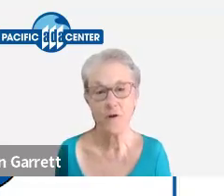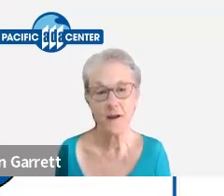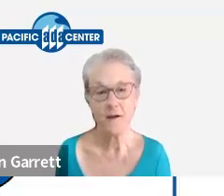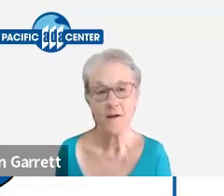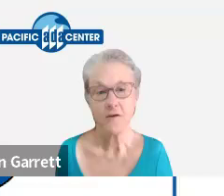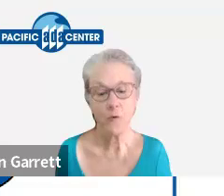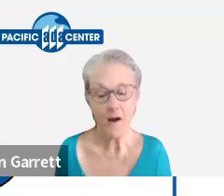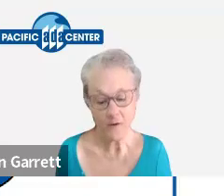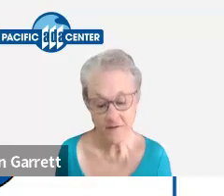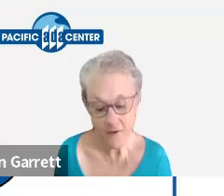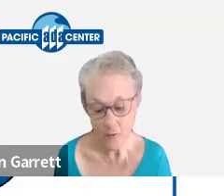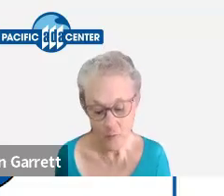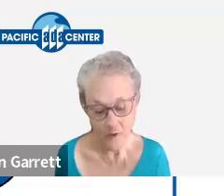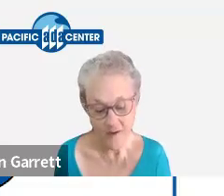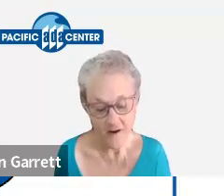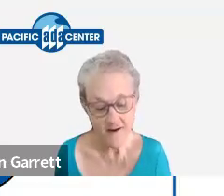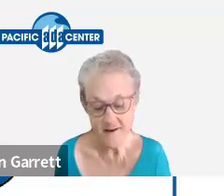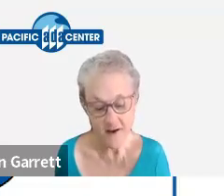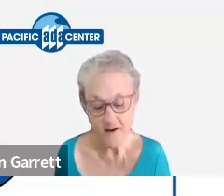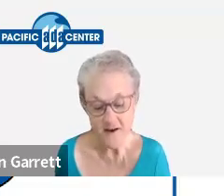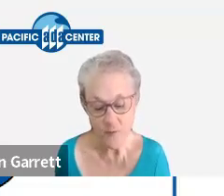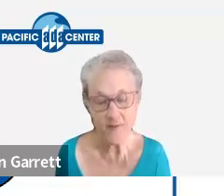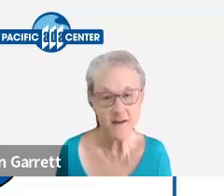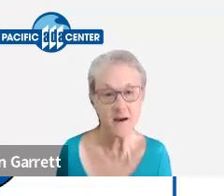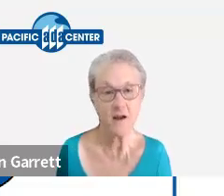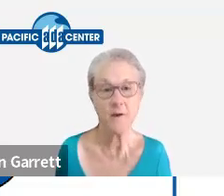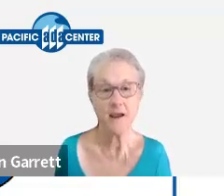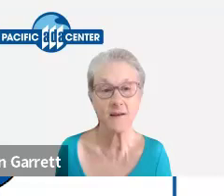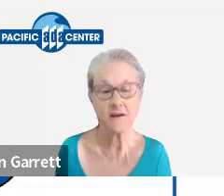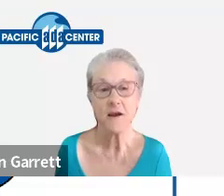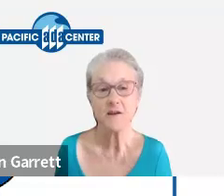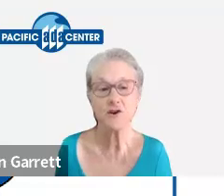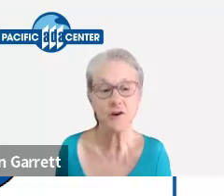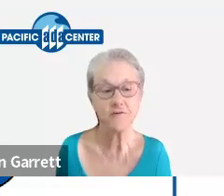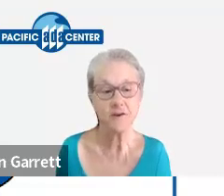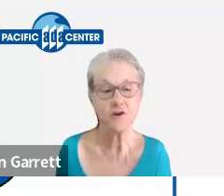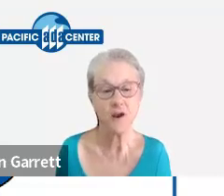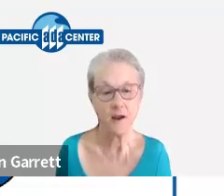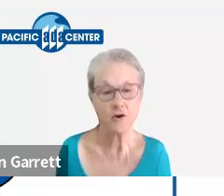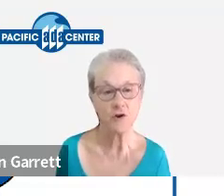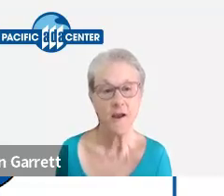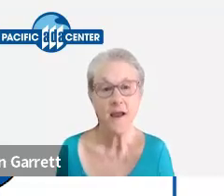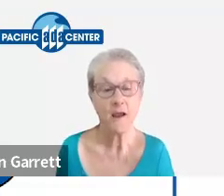Really throughout -- until the 1970s when things kind of began to shift and change.